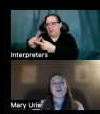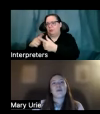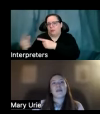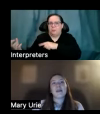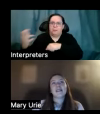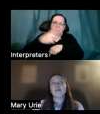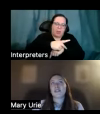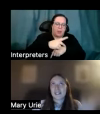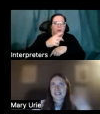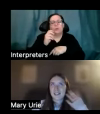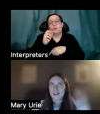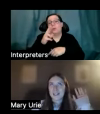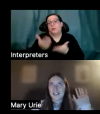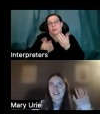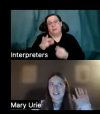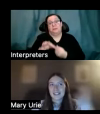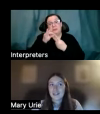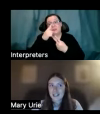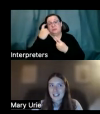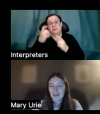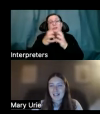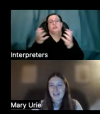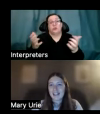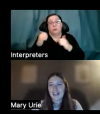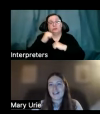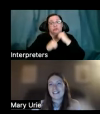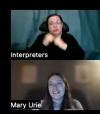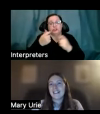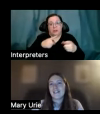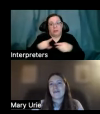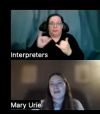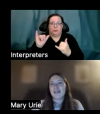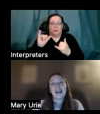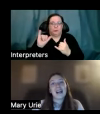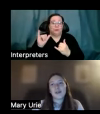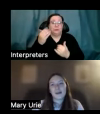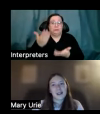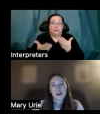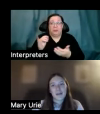Or maybe especially since there's so much construction happening right now. You might Be like, I don't want to go up